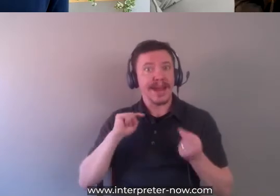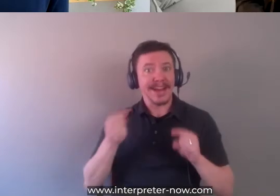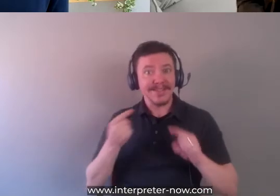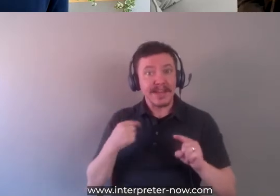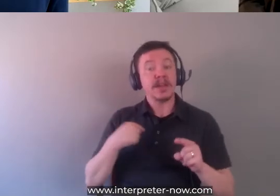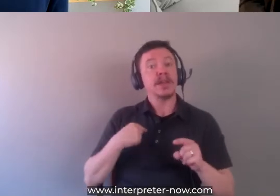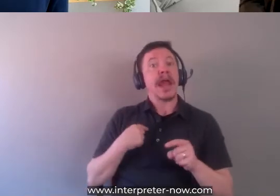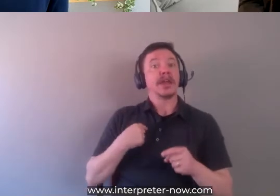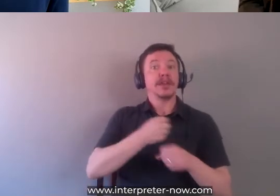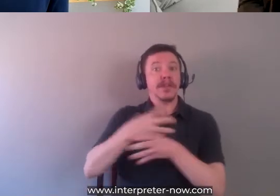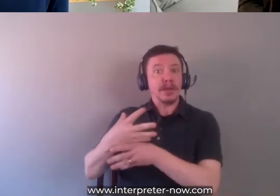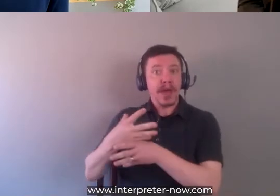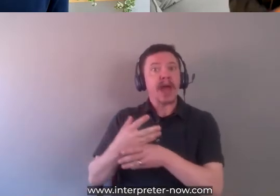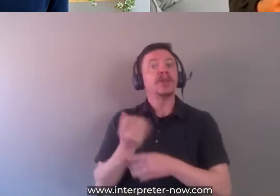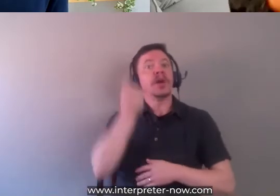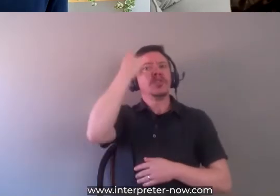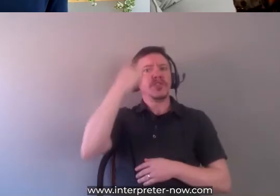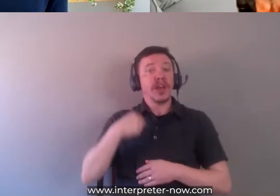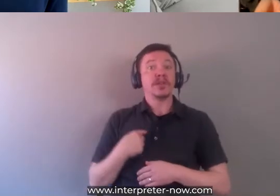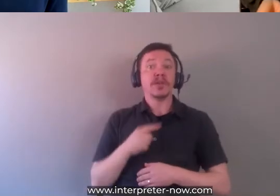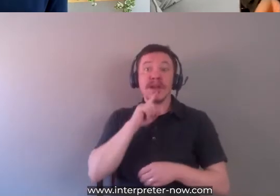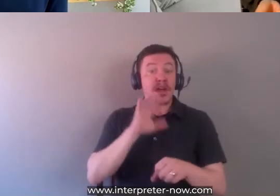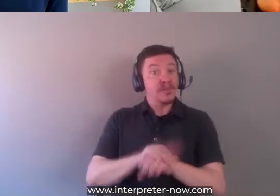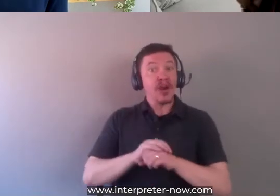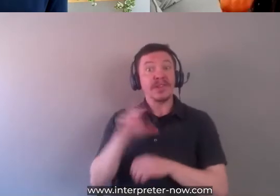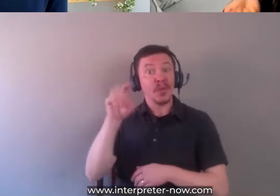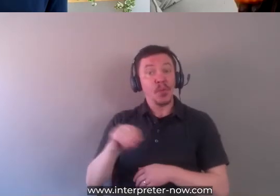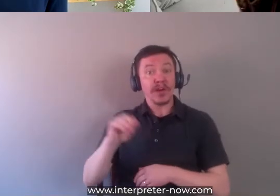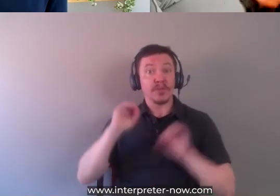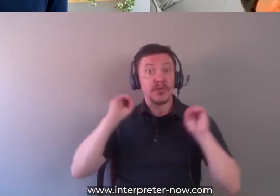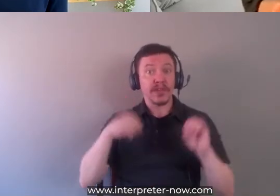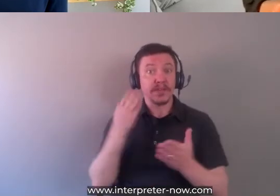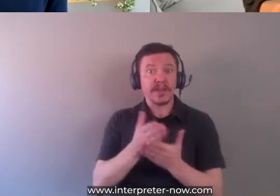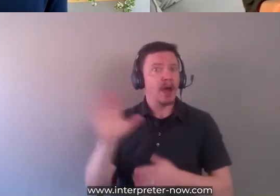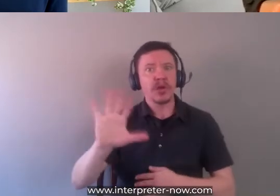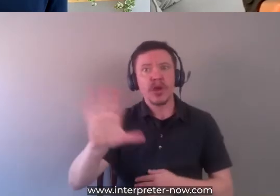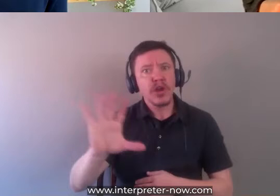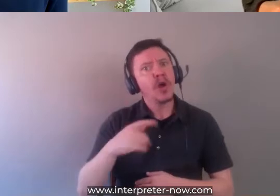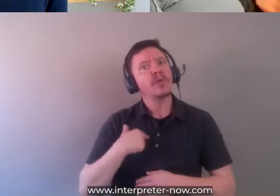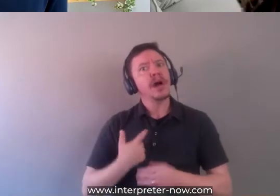But it can curtail the likelihood of inadvertently falling for the marketing propaganda that